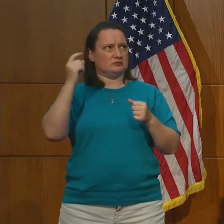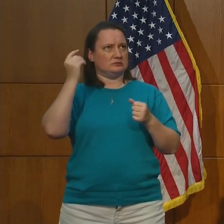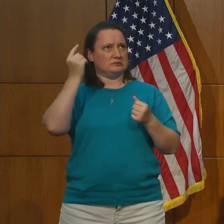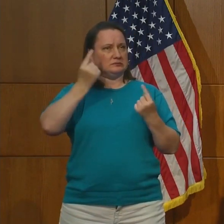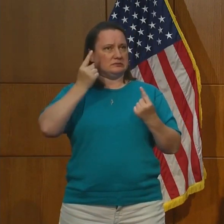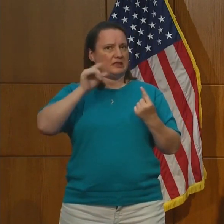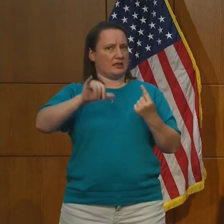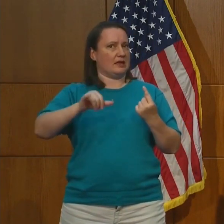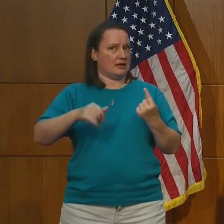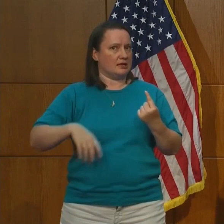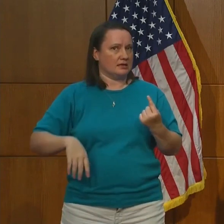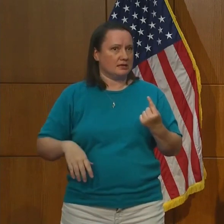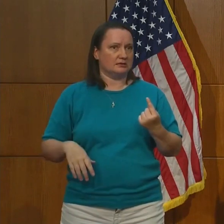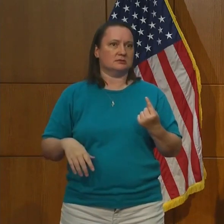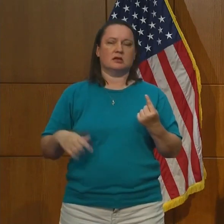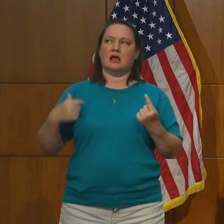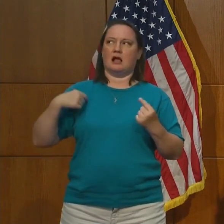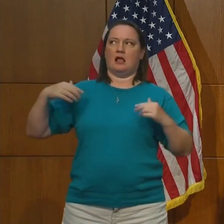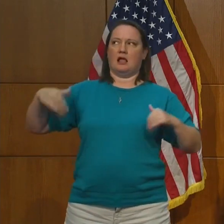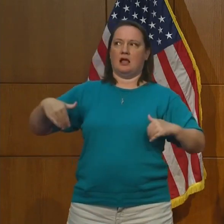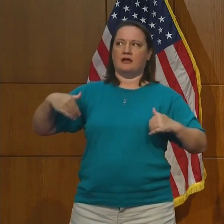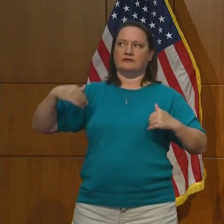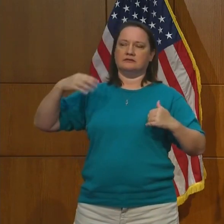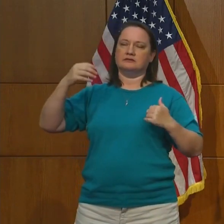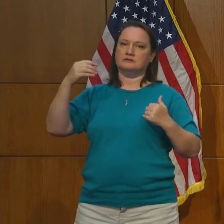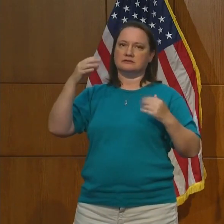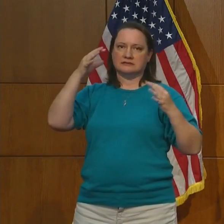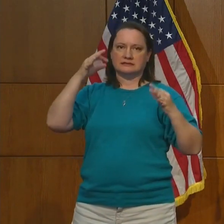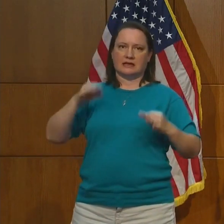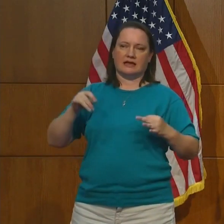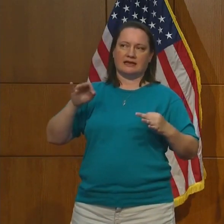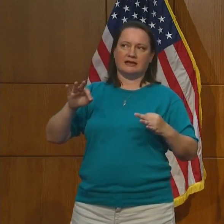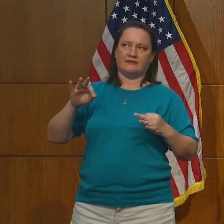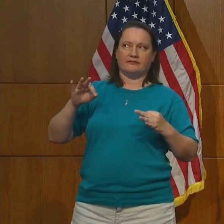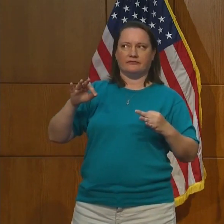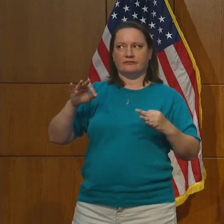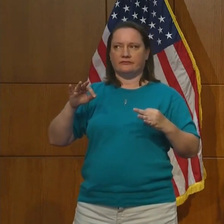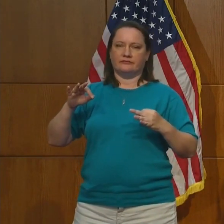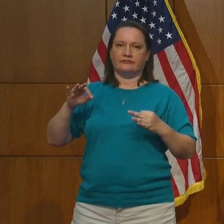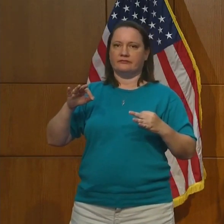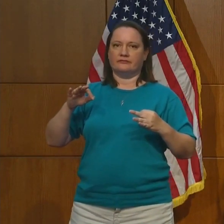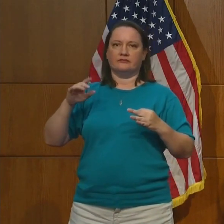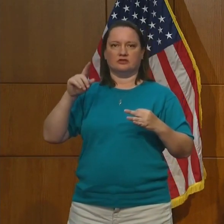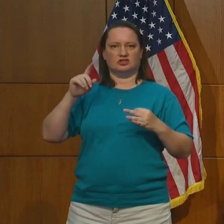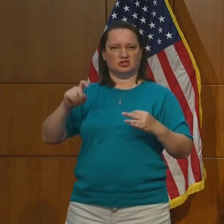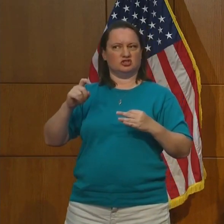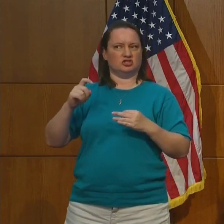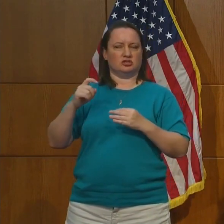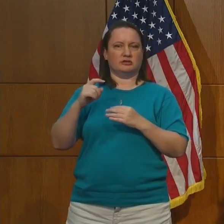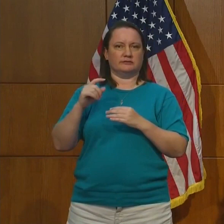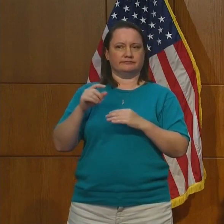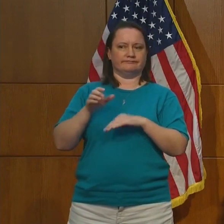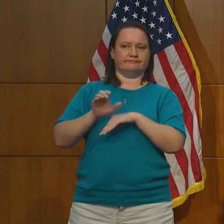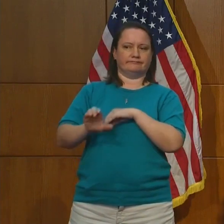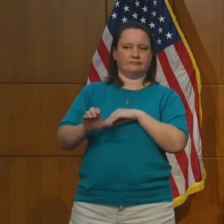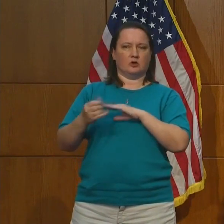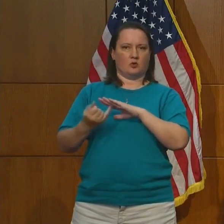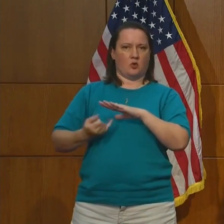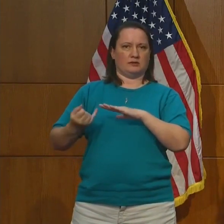WITH HEALTH WITH A WITH HELP- OF THE OF THE DURATION. OF THE PLAN THEN WE HAVE. ON AND LAB I